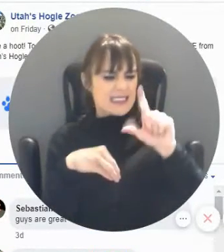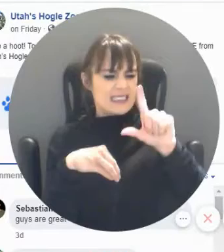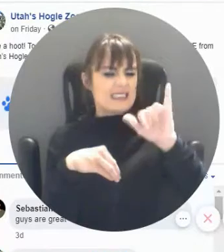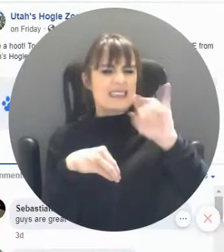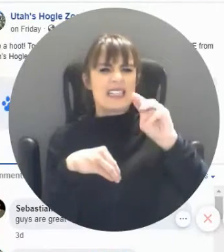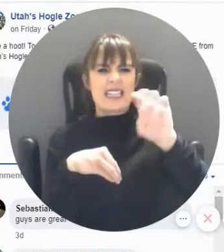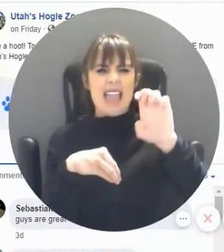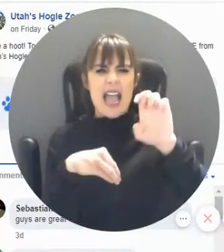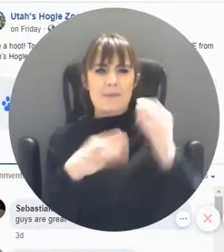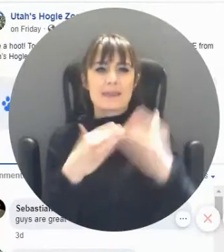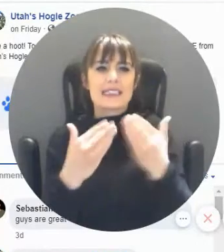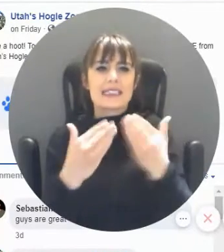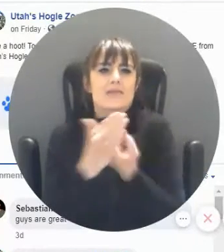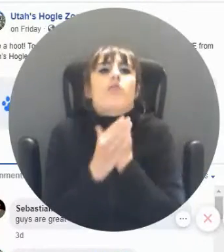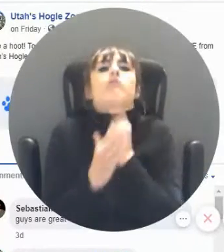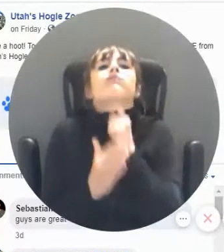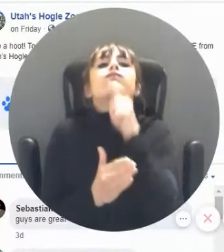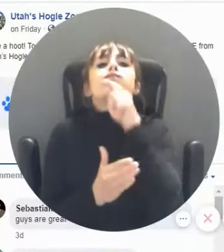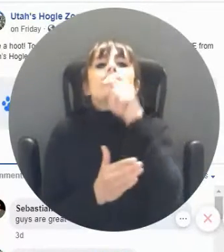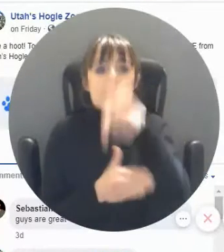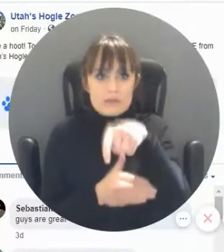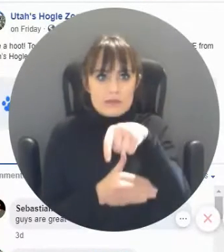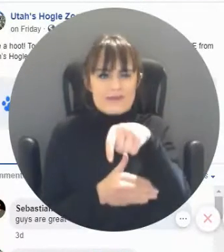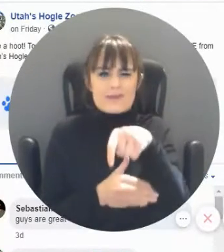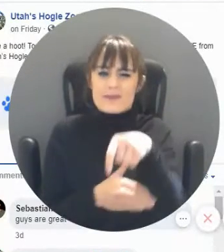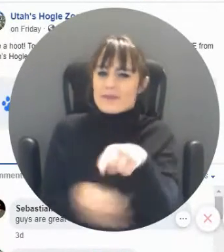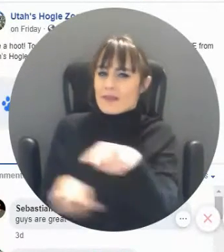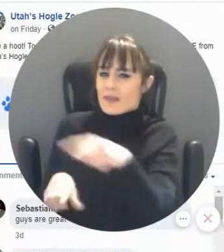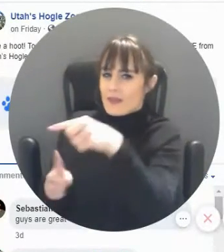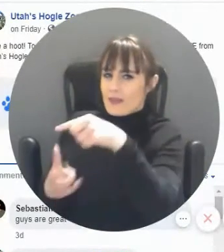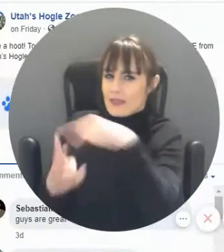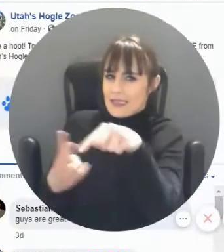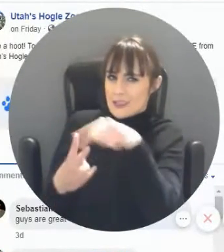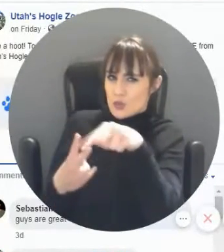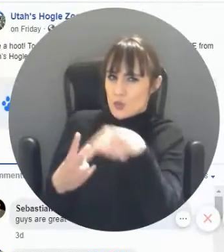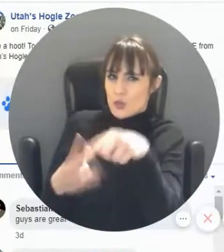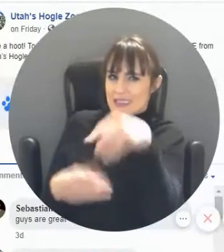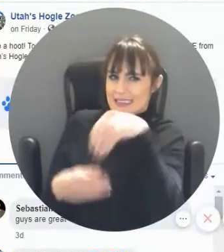These were also kept in the freezer to hep preserve them. (Other voice): They look pretty fluffy though.